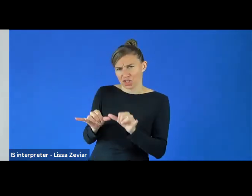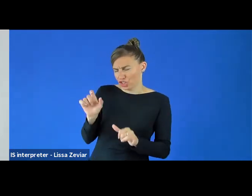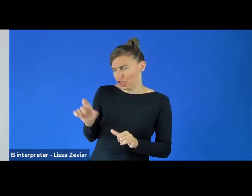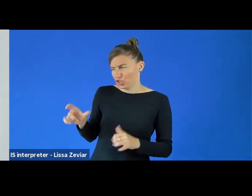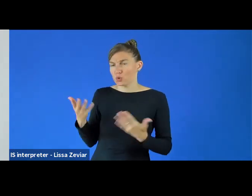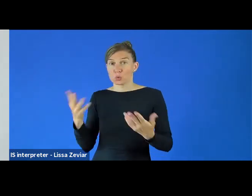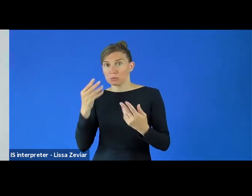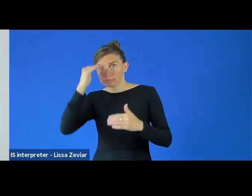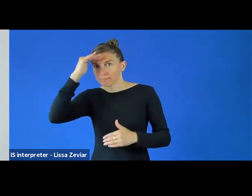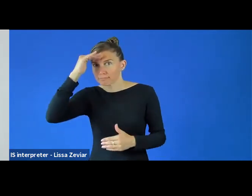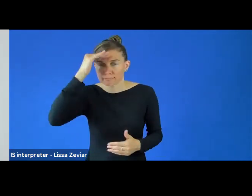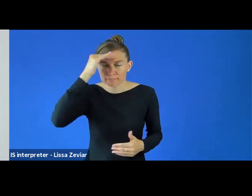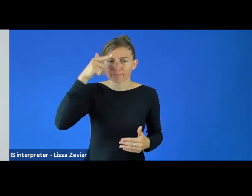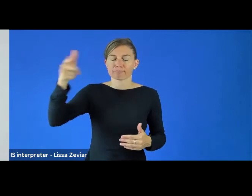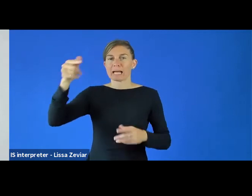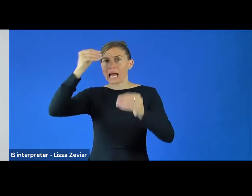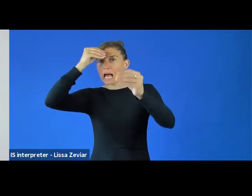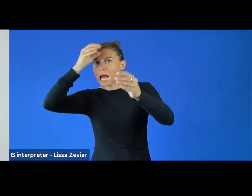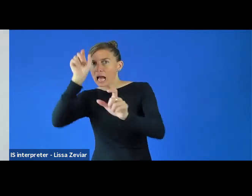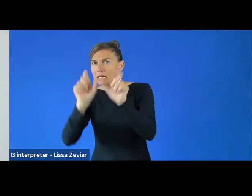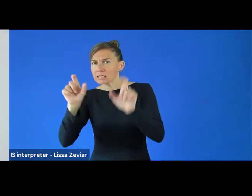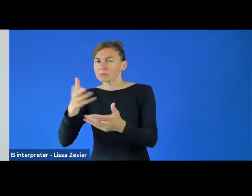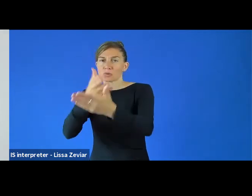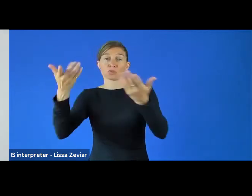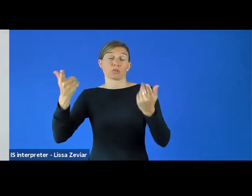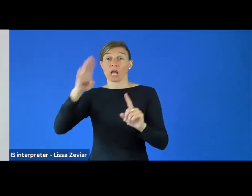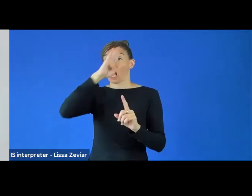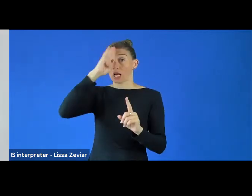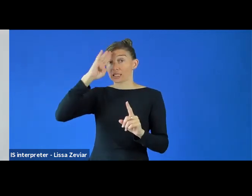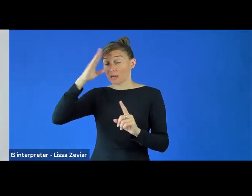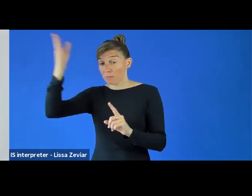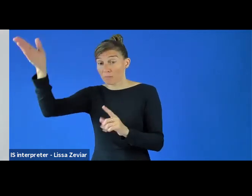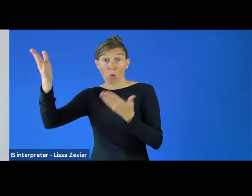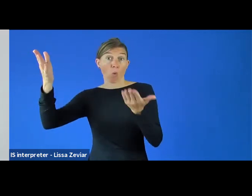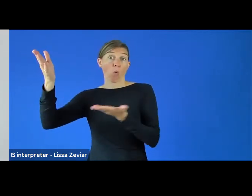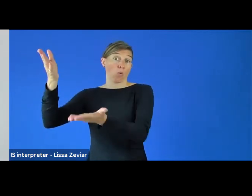Sometimes in academia or among our network of experts,